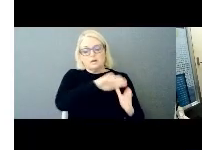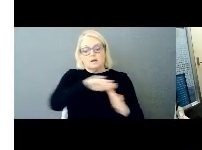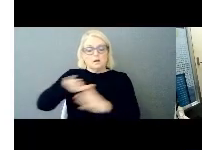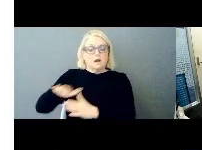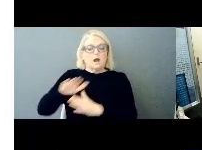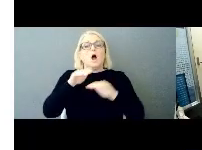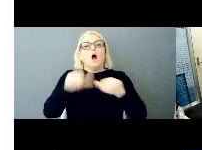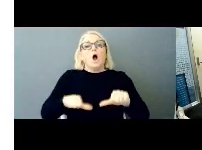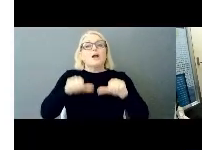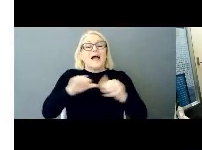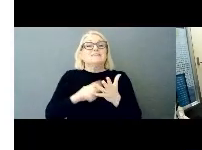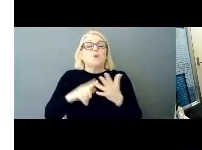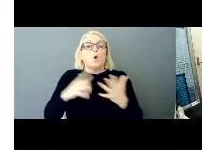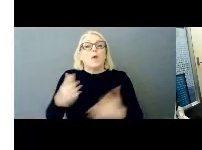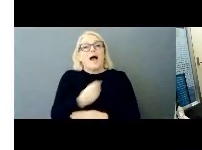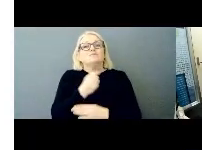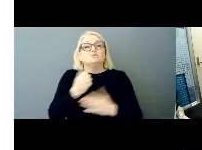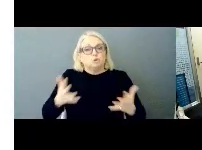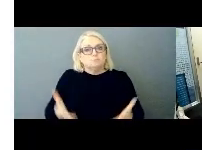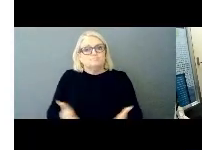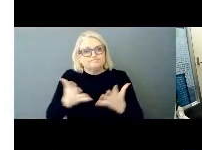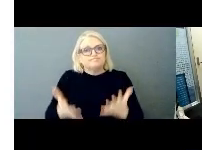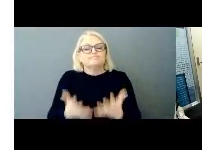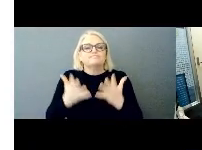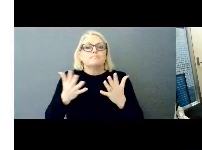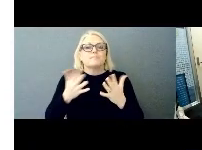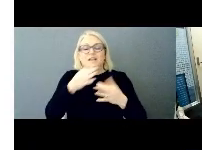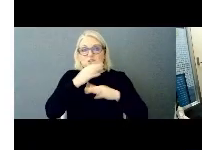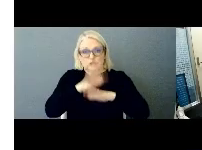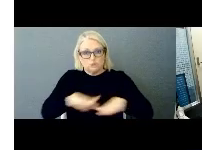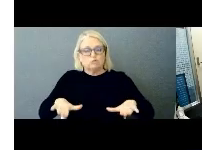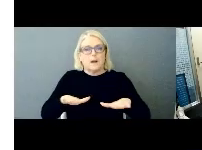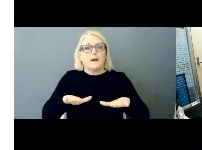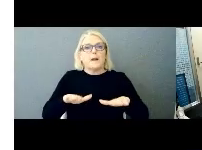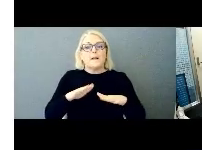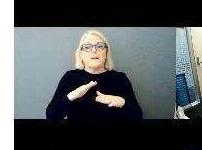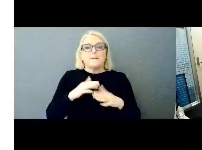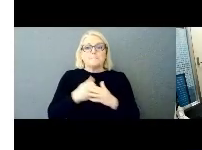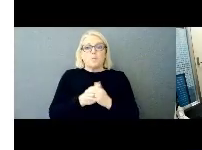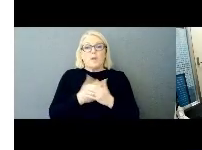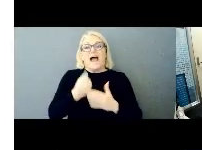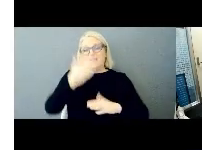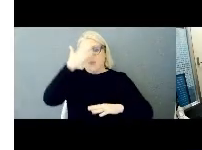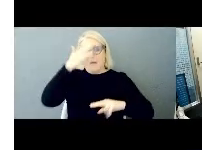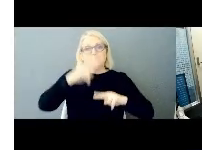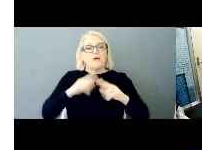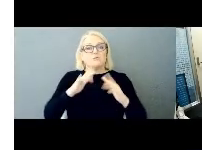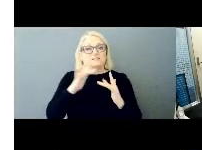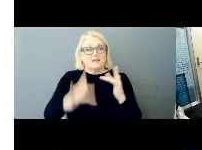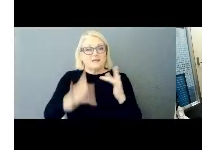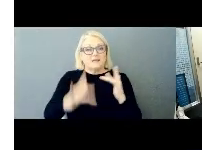And just a plug for the Raising Children Network, which is an evidence-based parenting website around a whole range of things,